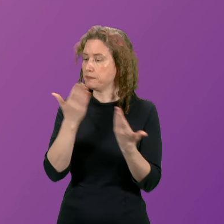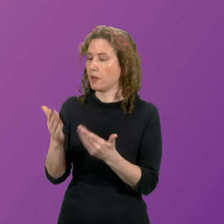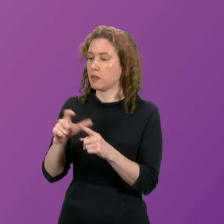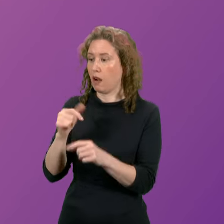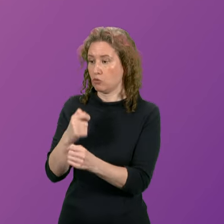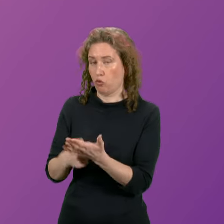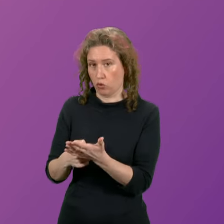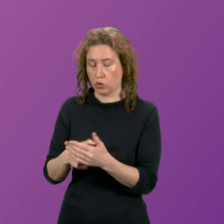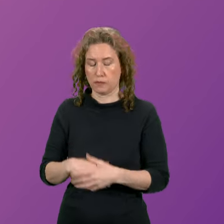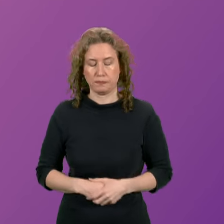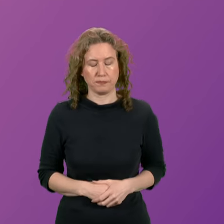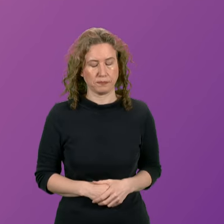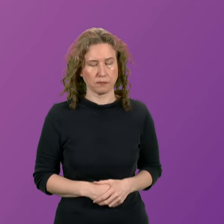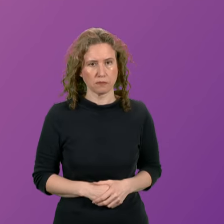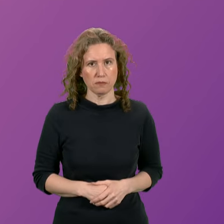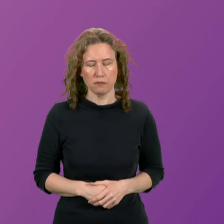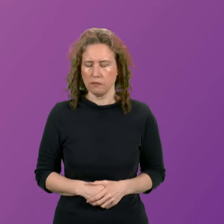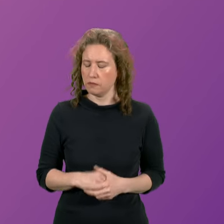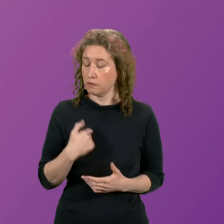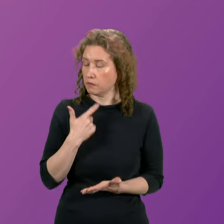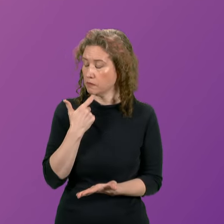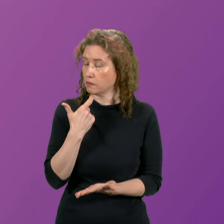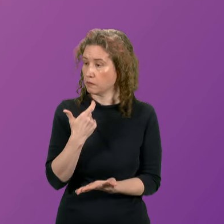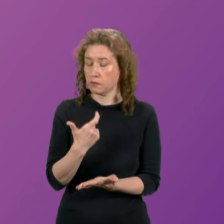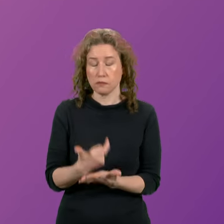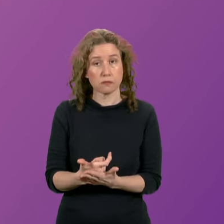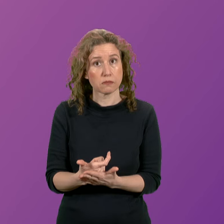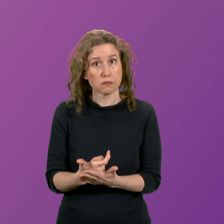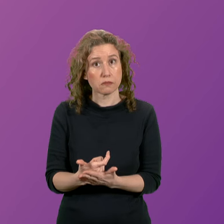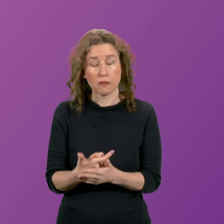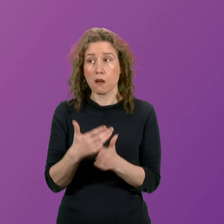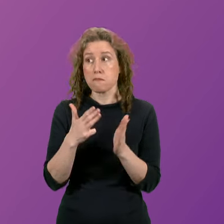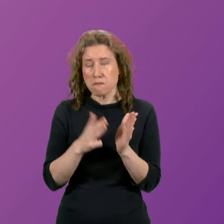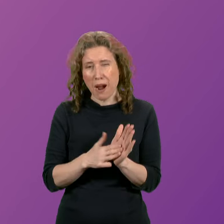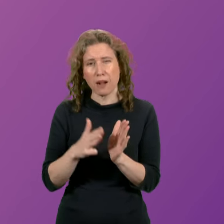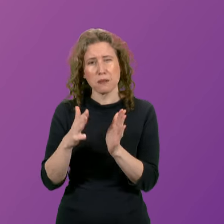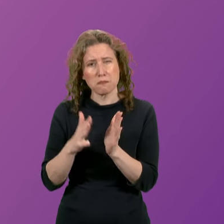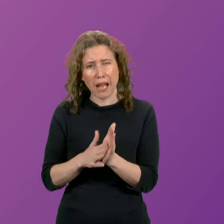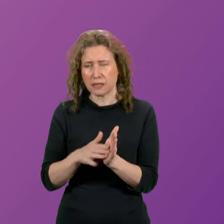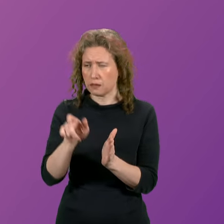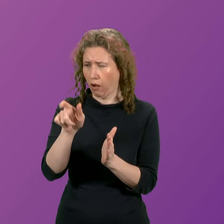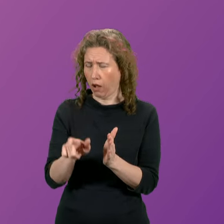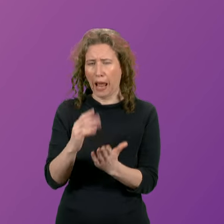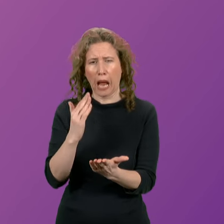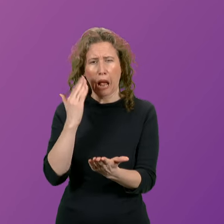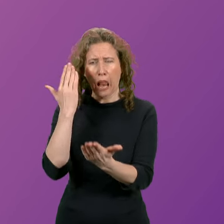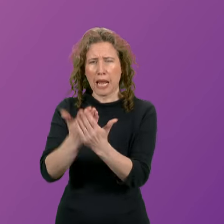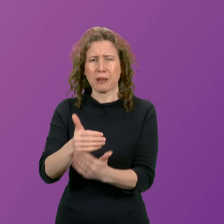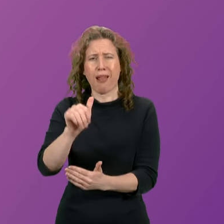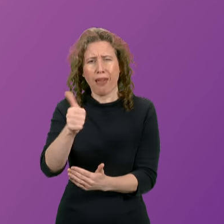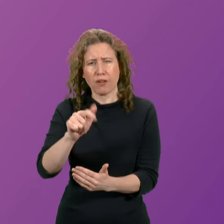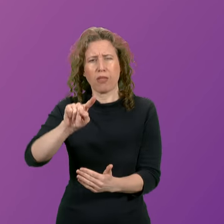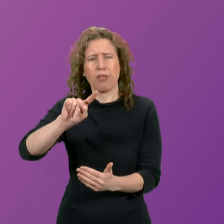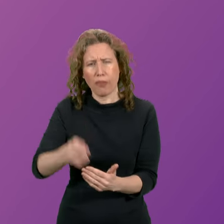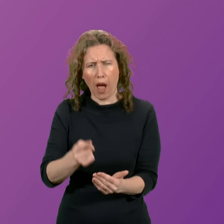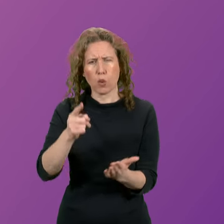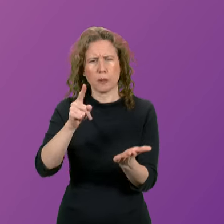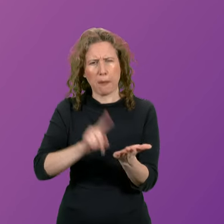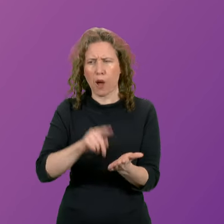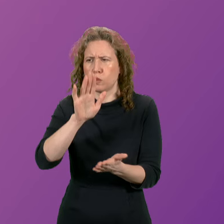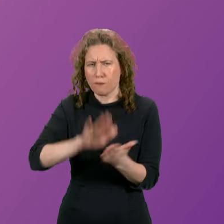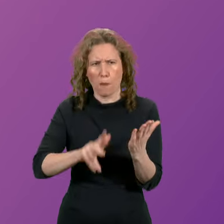That is incredible. Michael Matheson claimed £11,000 from the taxpayer.